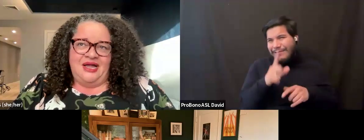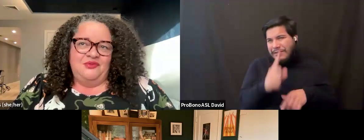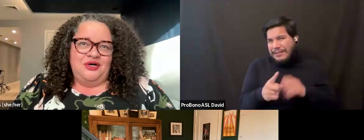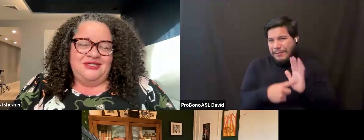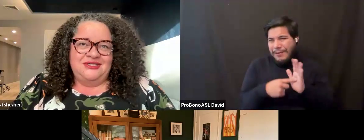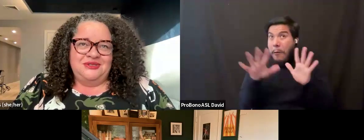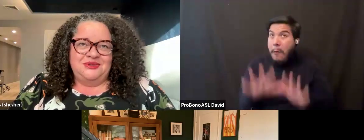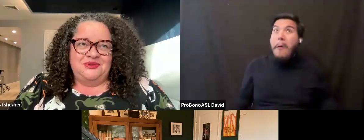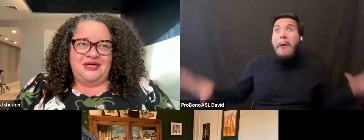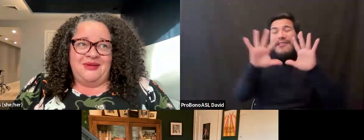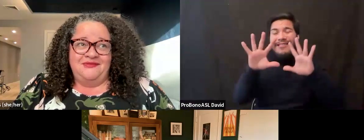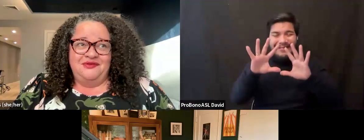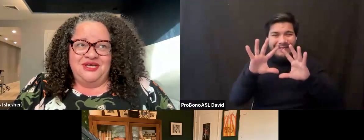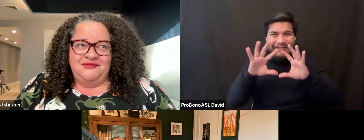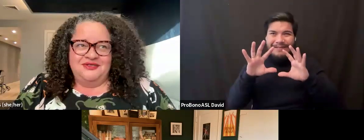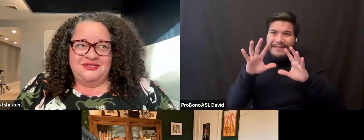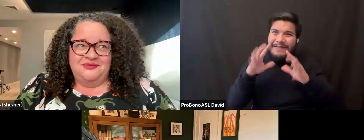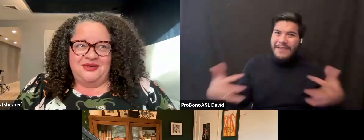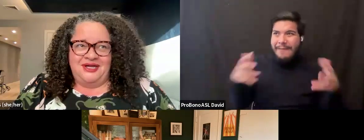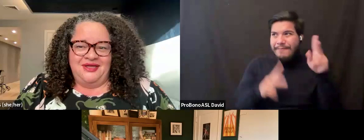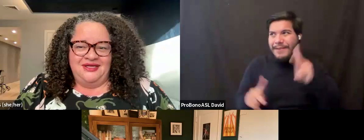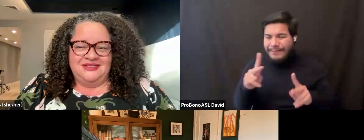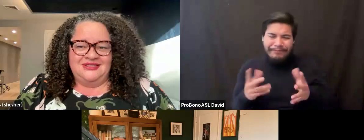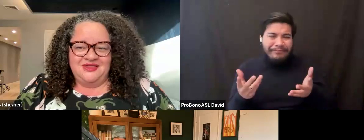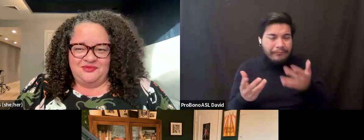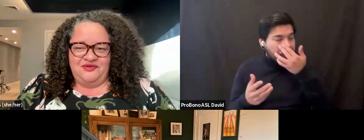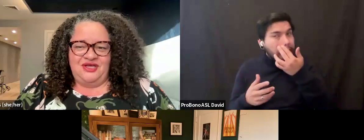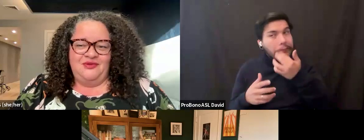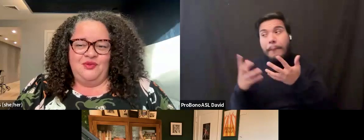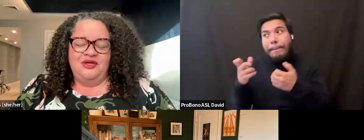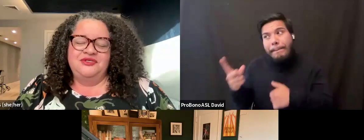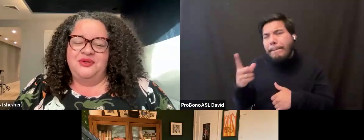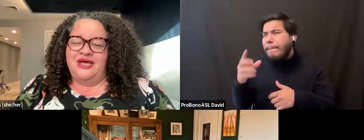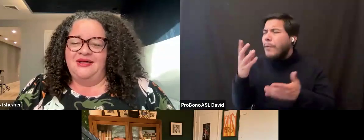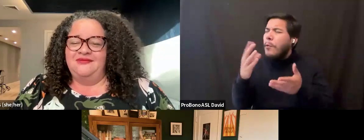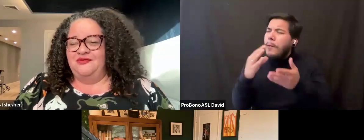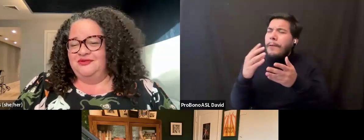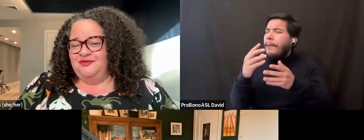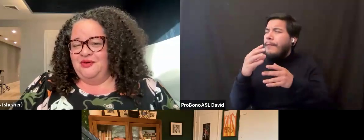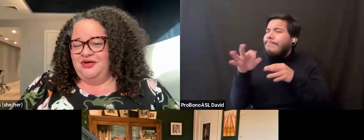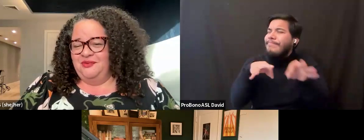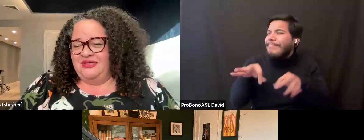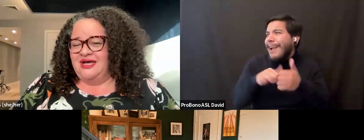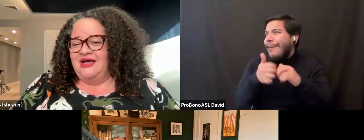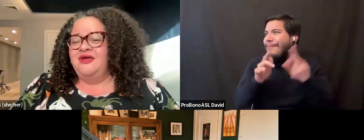I want to have you tell folks a little bit about how they can see the movie. And while you're doing that, for those of you who are here with us live,